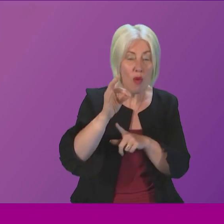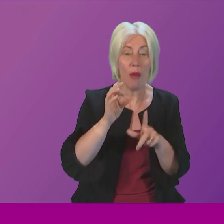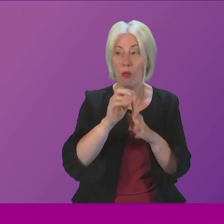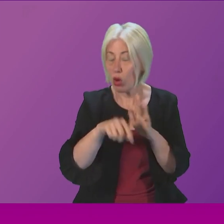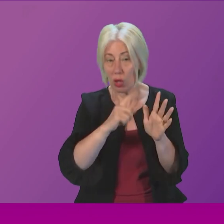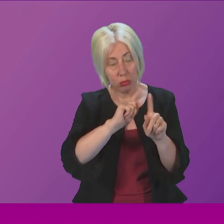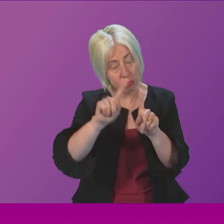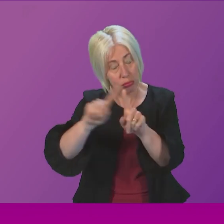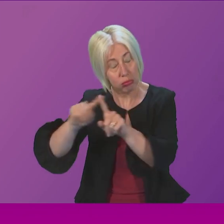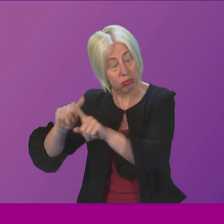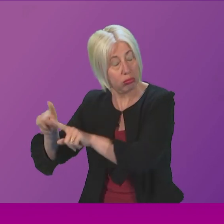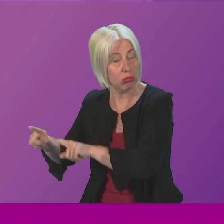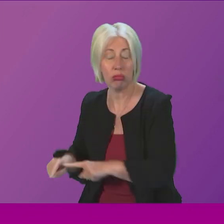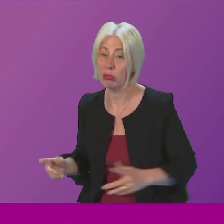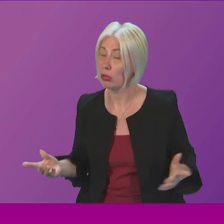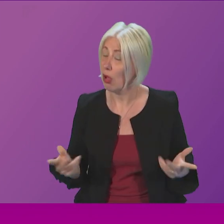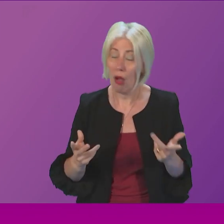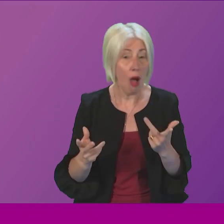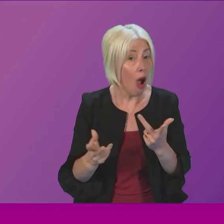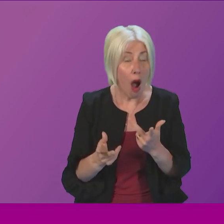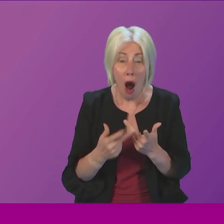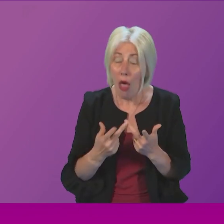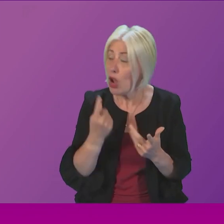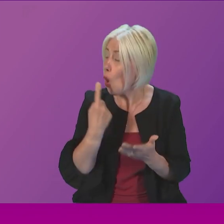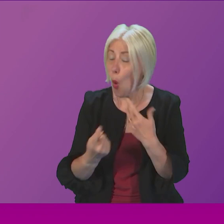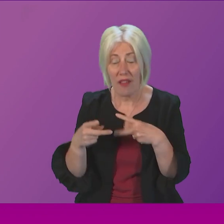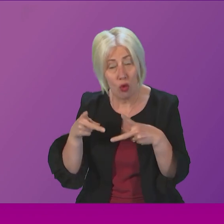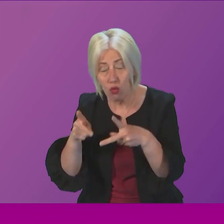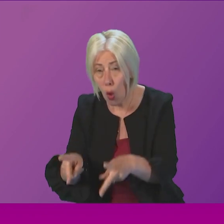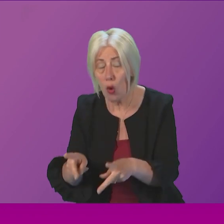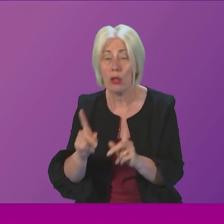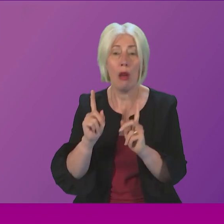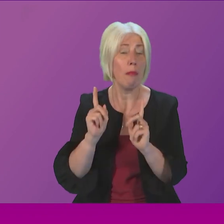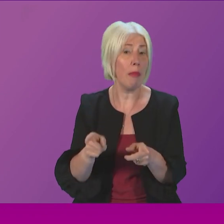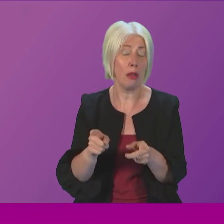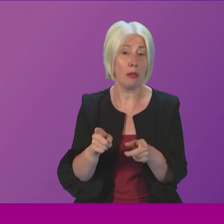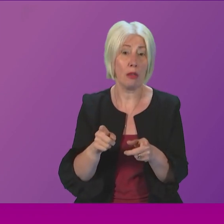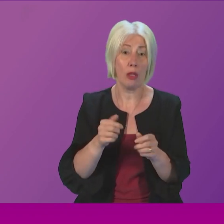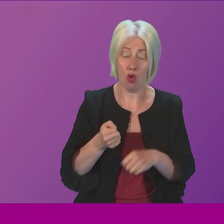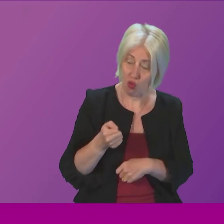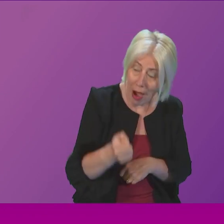and many other infrastructure projects—not only on roads but in rail, for example.